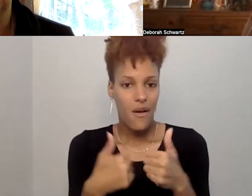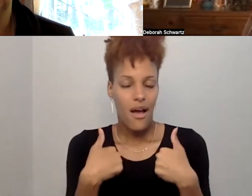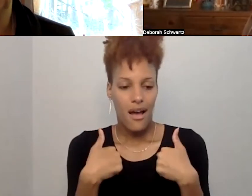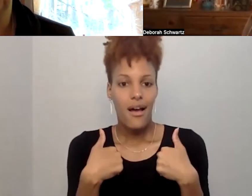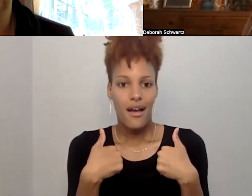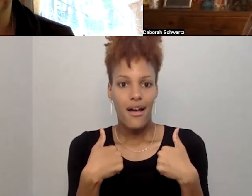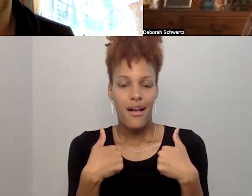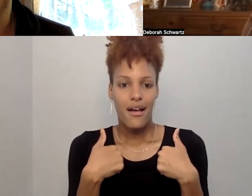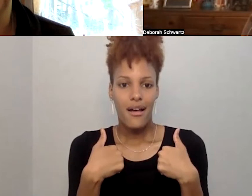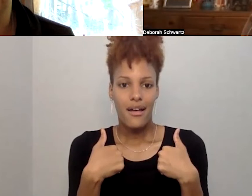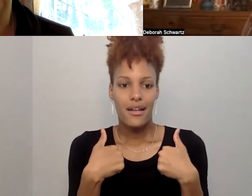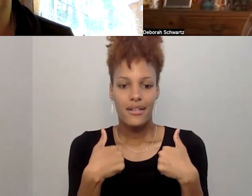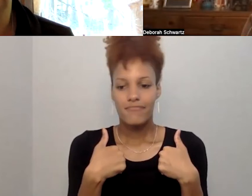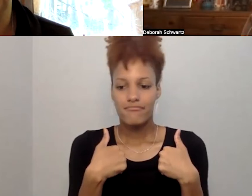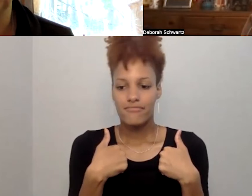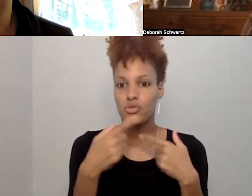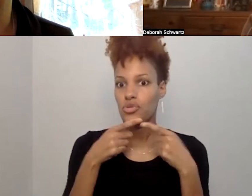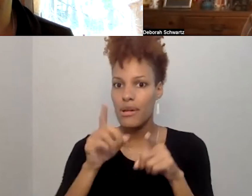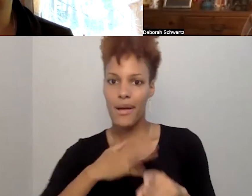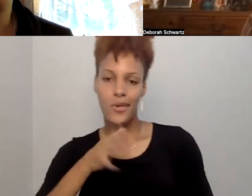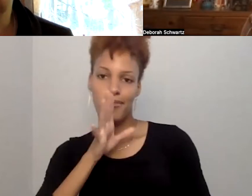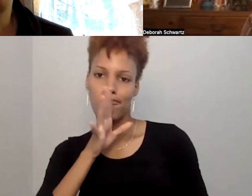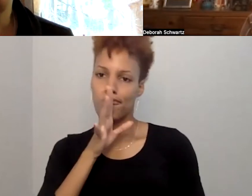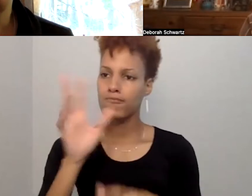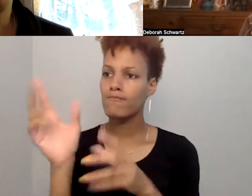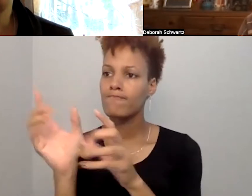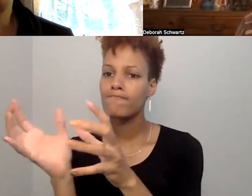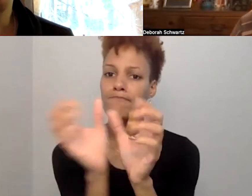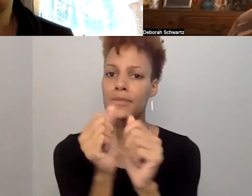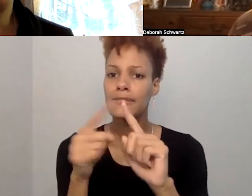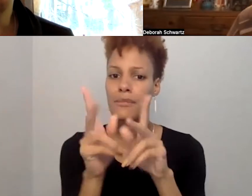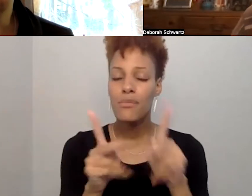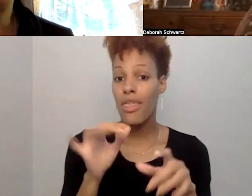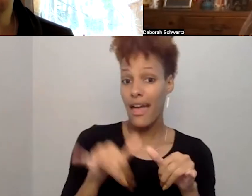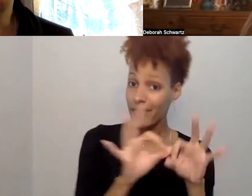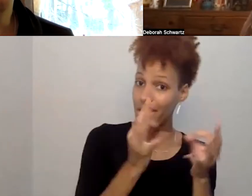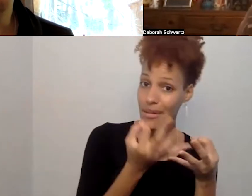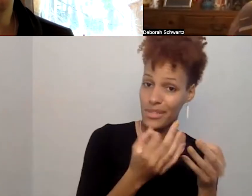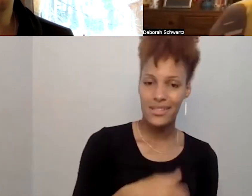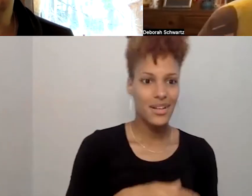doing an oral history was how I came across the family. That is amazing, that is a great story!